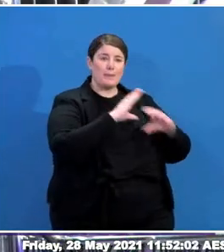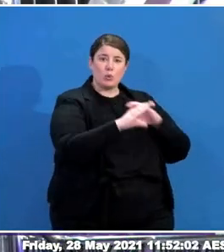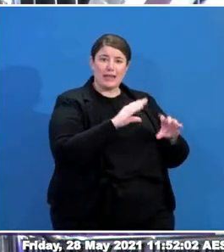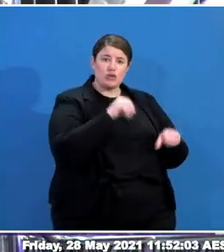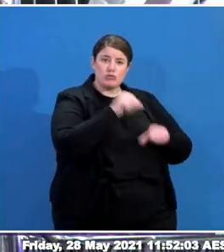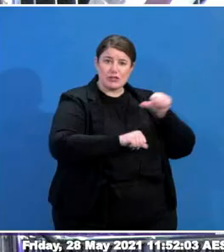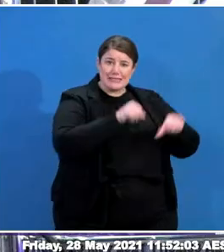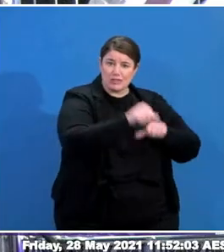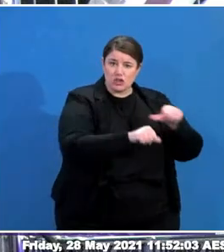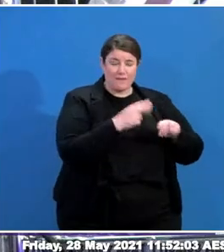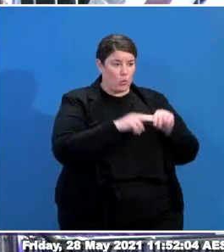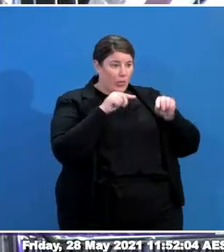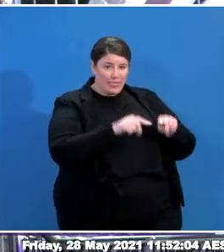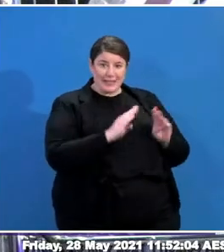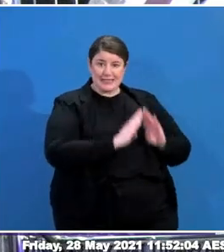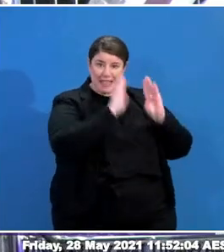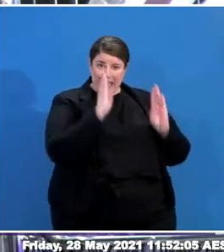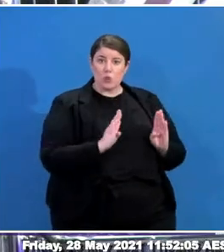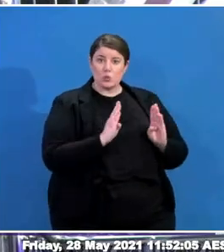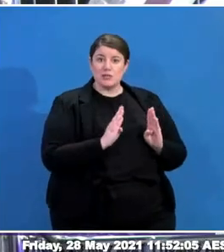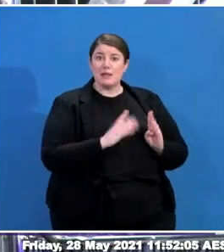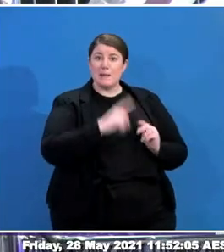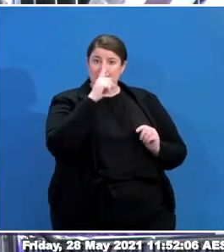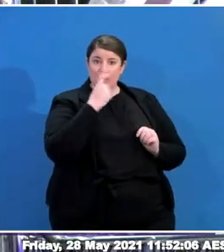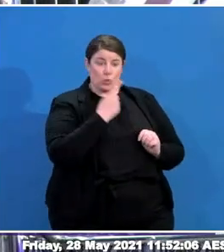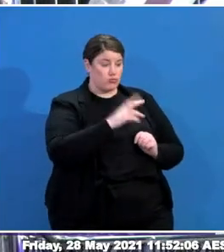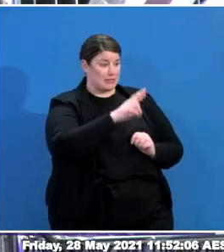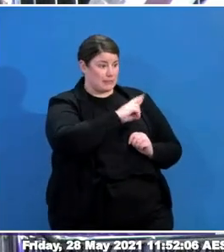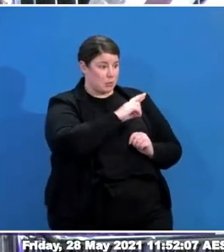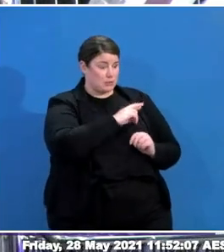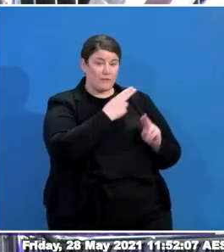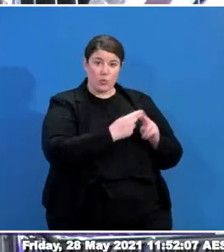with respect to this house, those who were responsible for respectful and